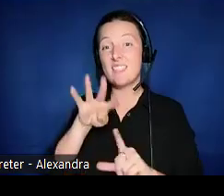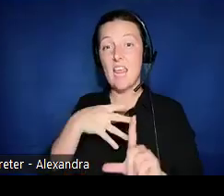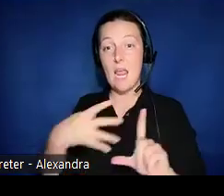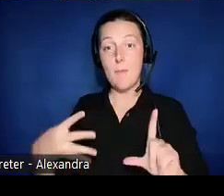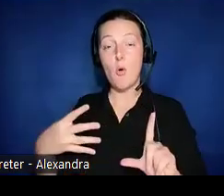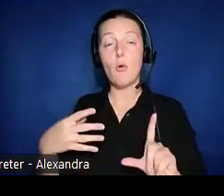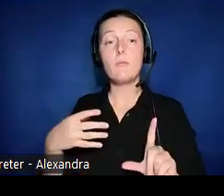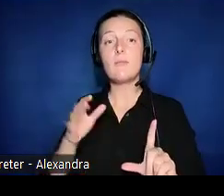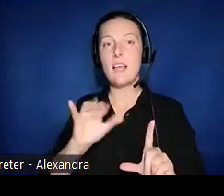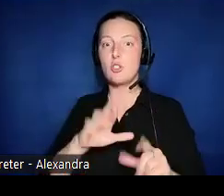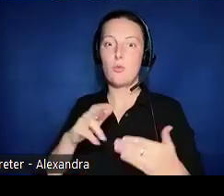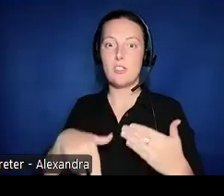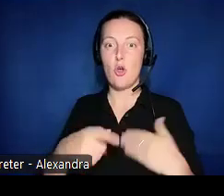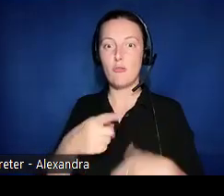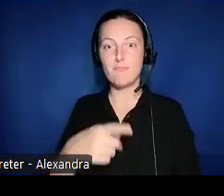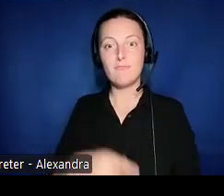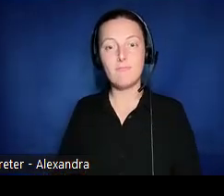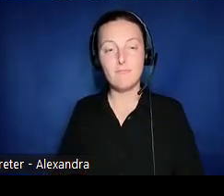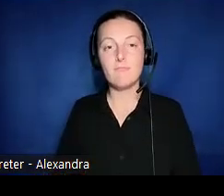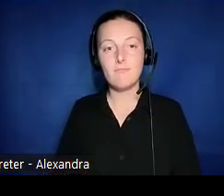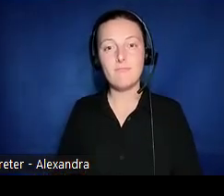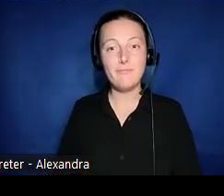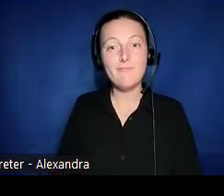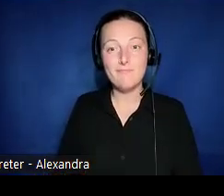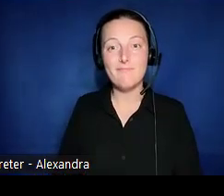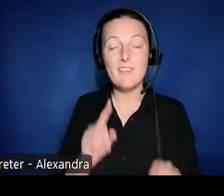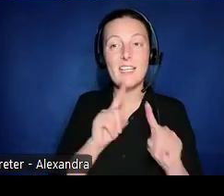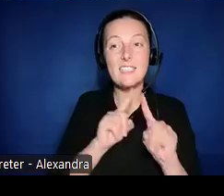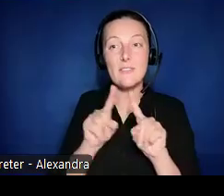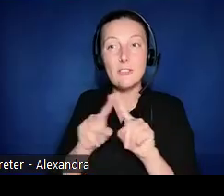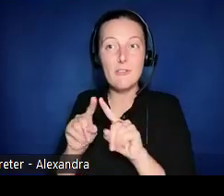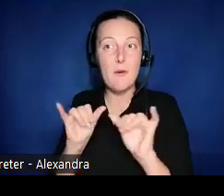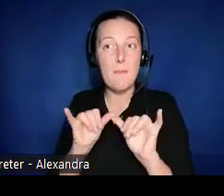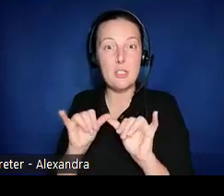uh different different uh measurements that you have. So on the left you've got uh the